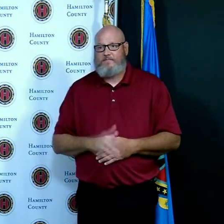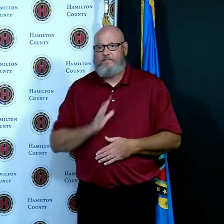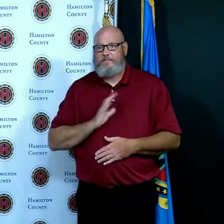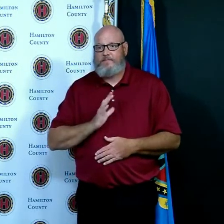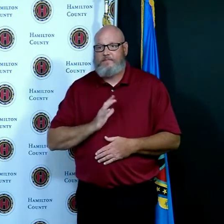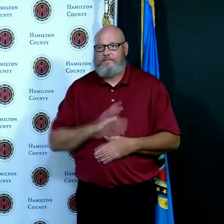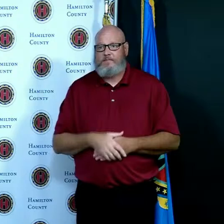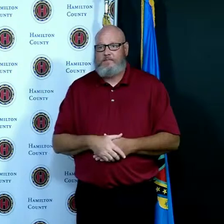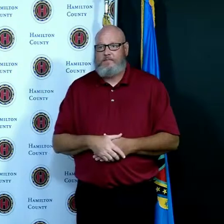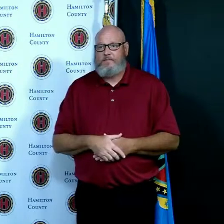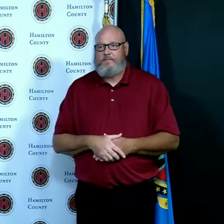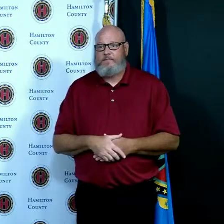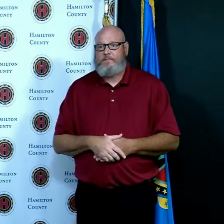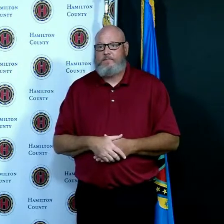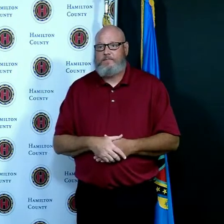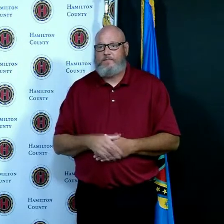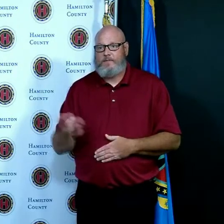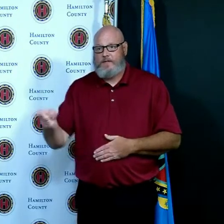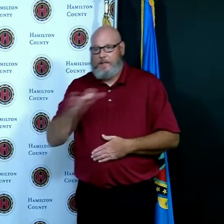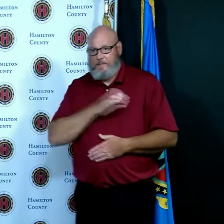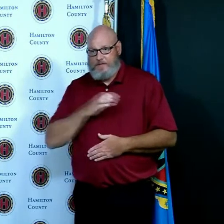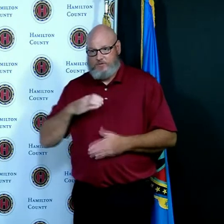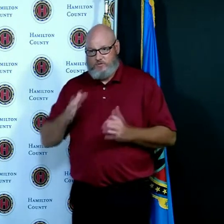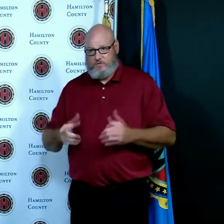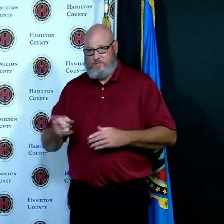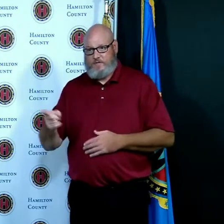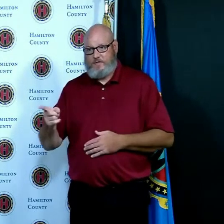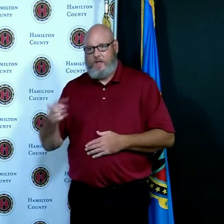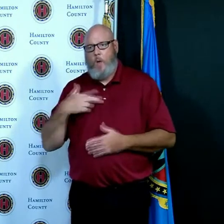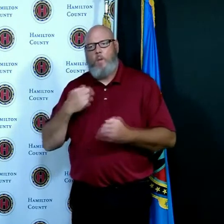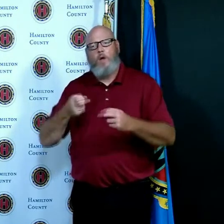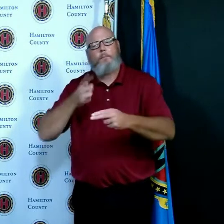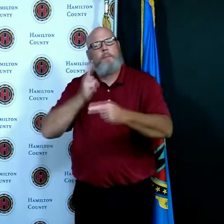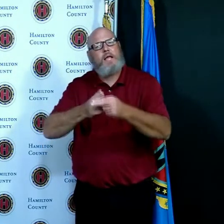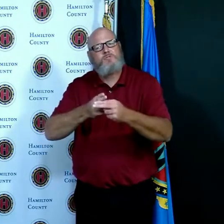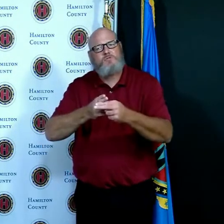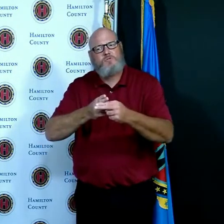mention that okay first of all census you've got one week